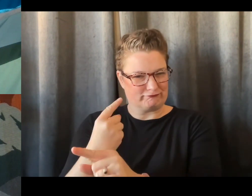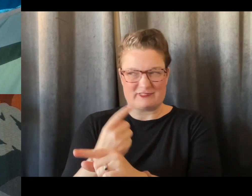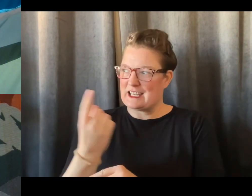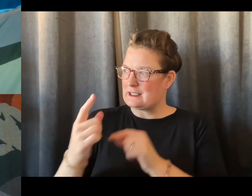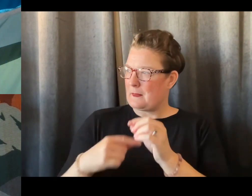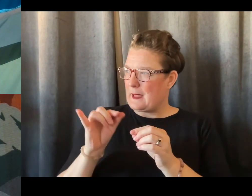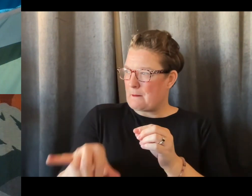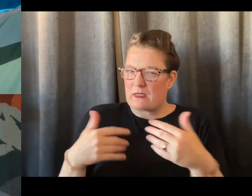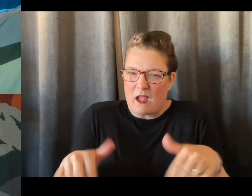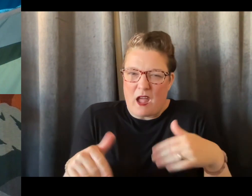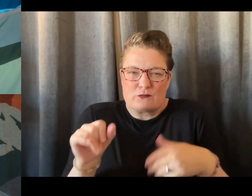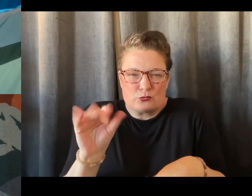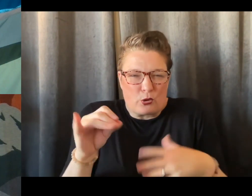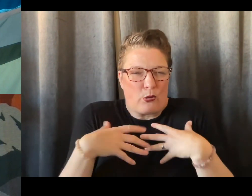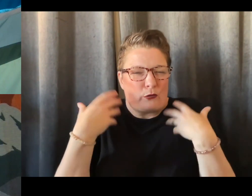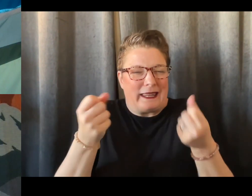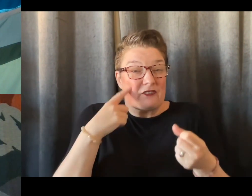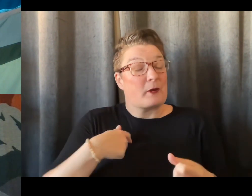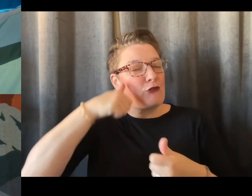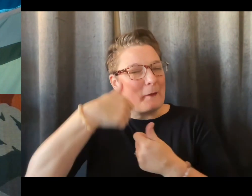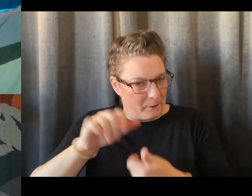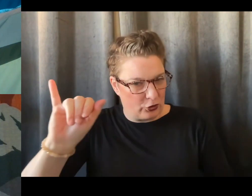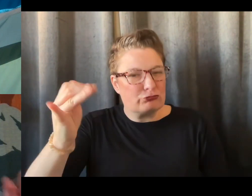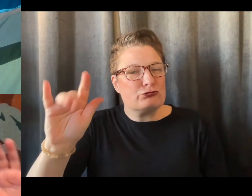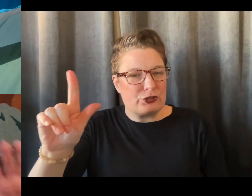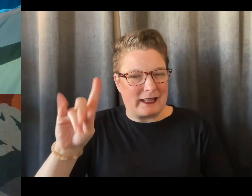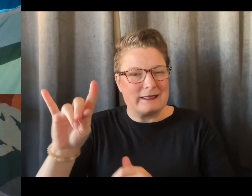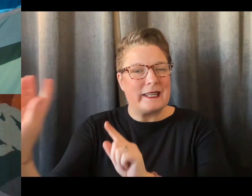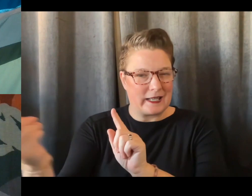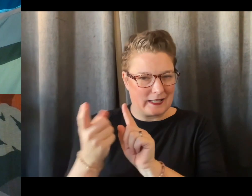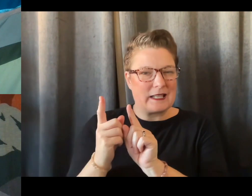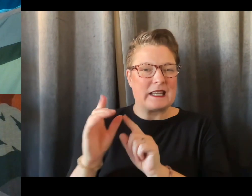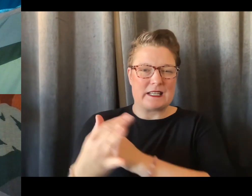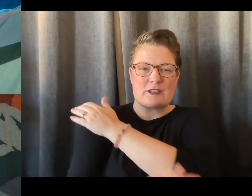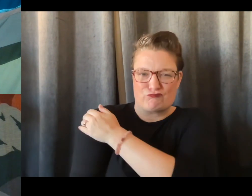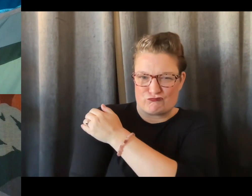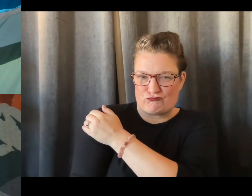healing for me and I remember even like Jill came over to me and like put her hand on me and was like breathing with me.